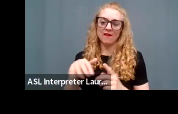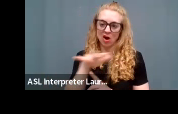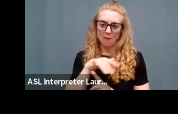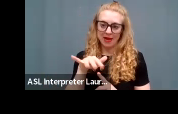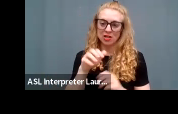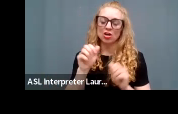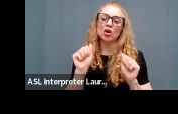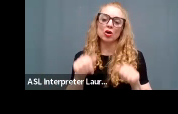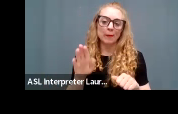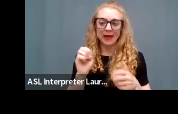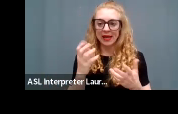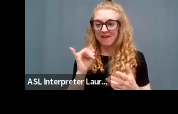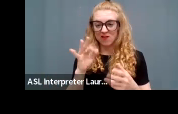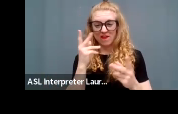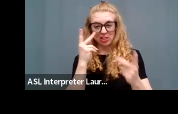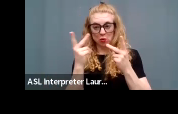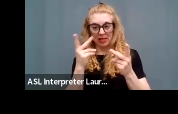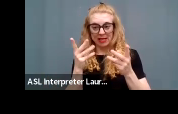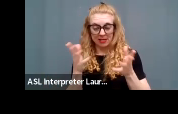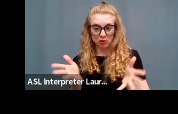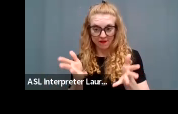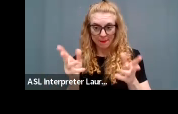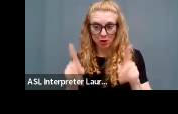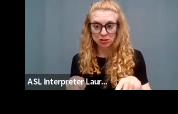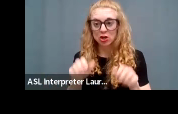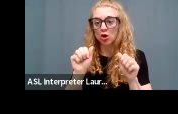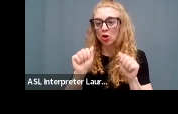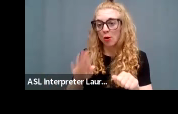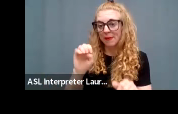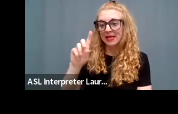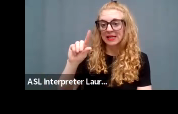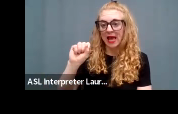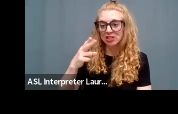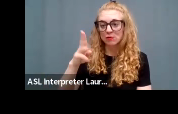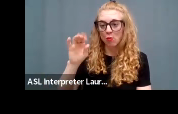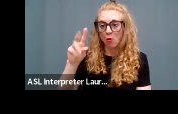if you're a visually driven person it could be dashboards that are touched Touchstone touch